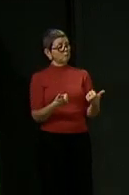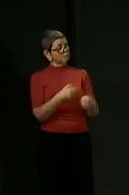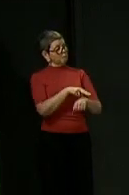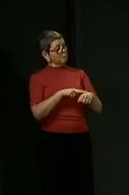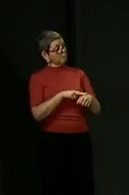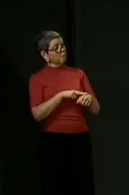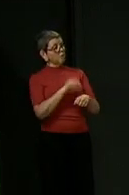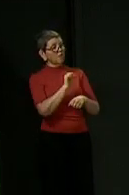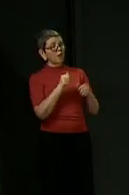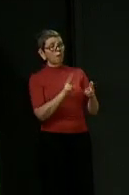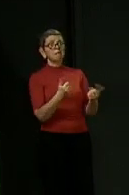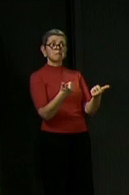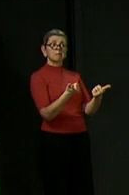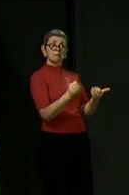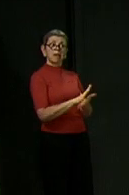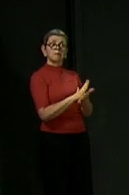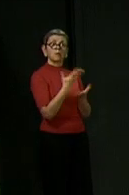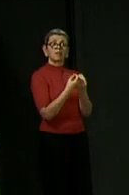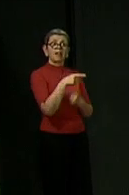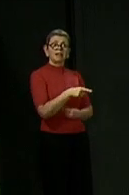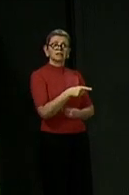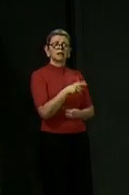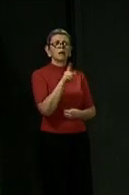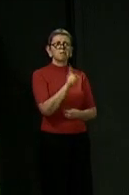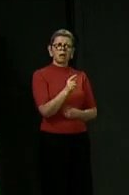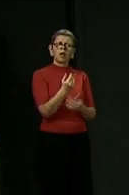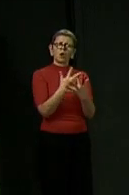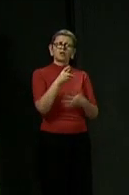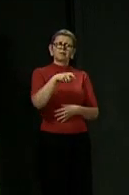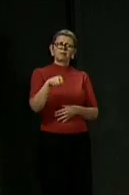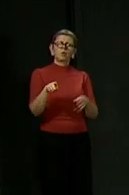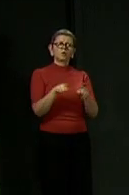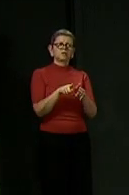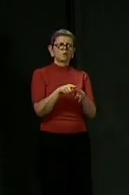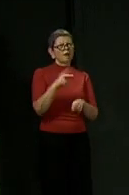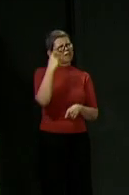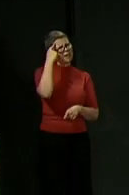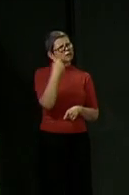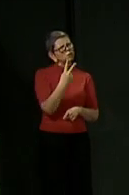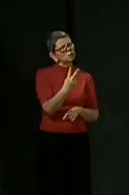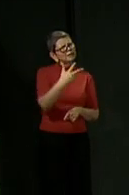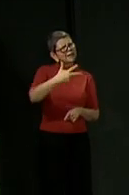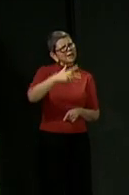Scotland has taken, it also showed a significant number of people, I think 20 percent, think